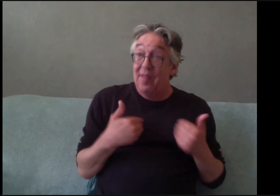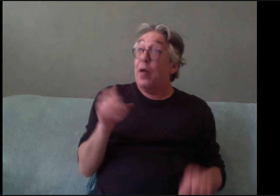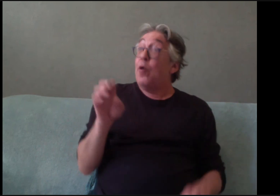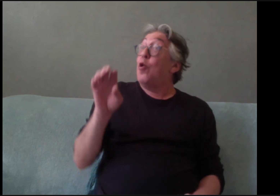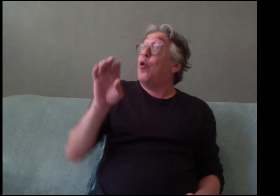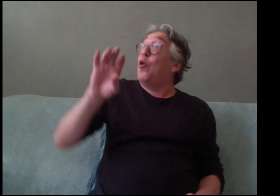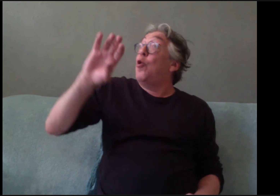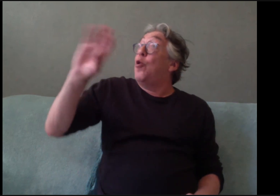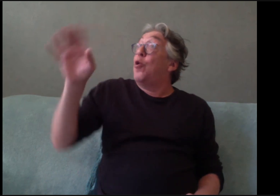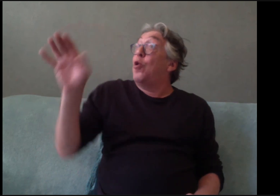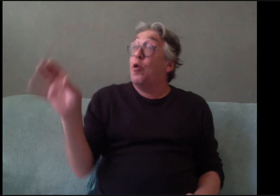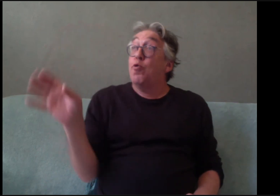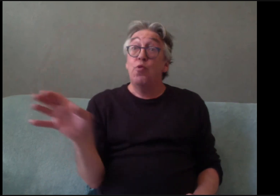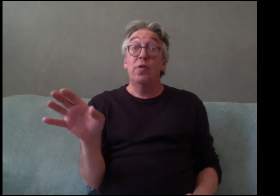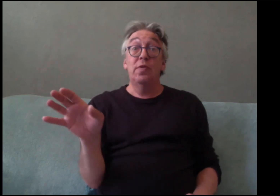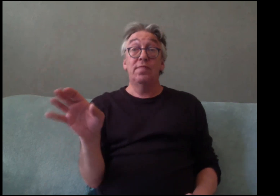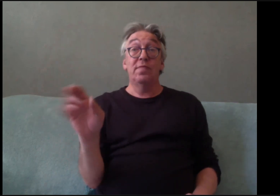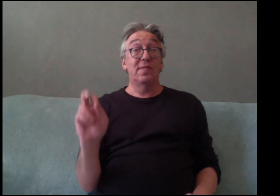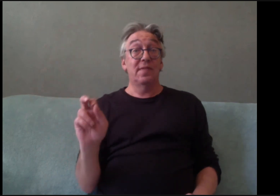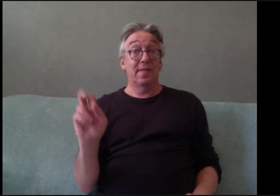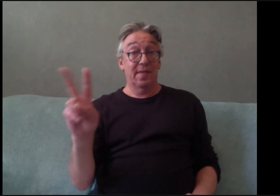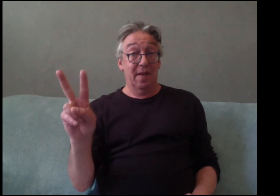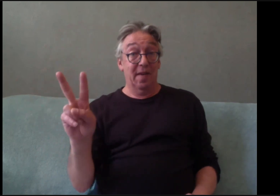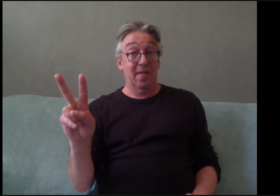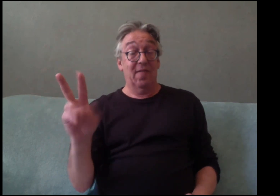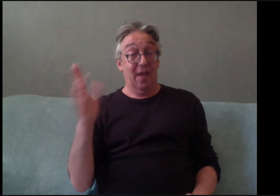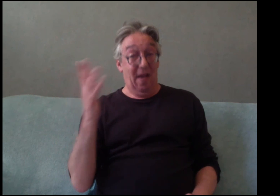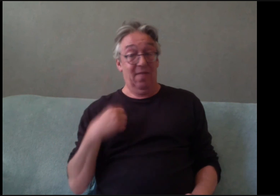is possible to have live captioning or subtitles